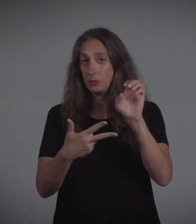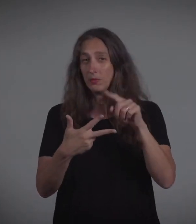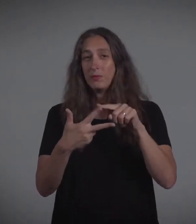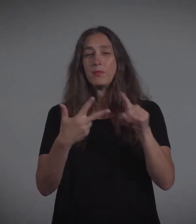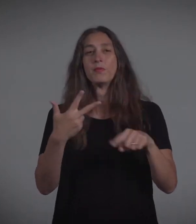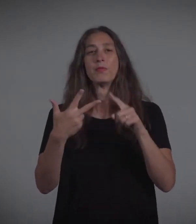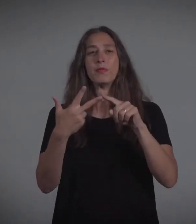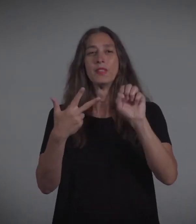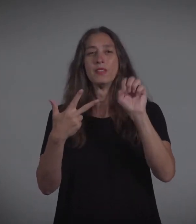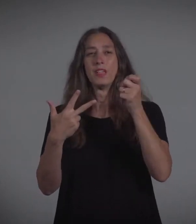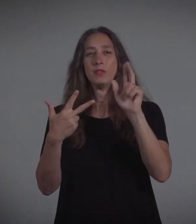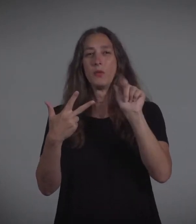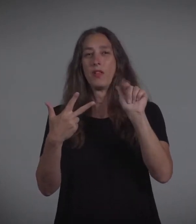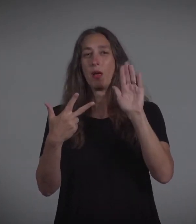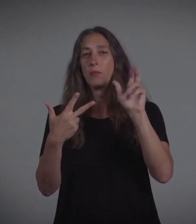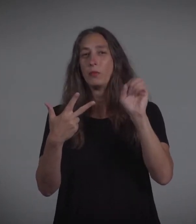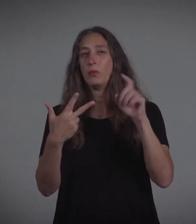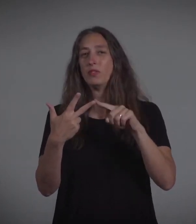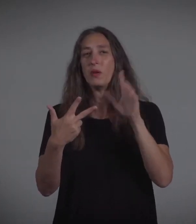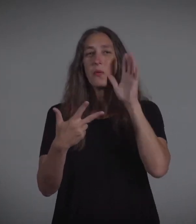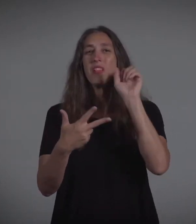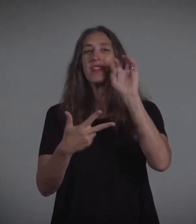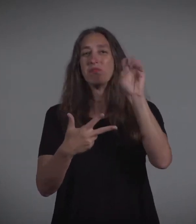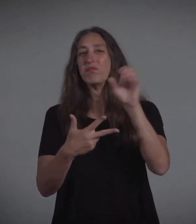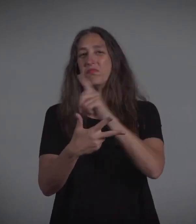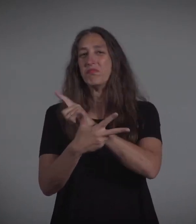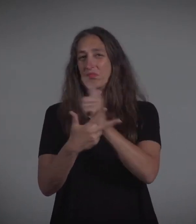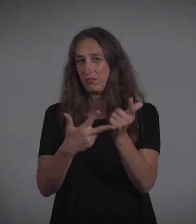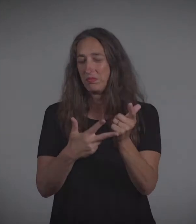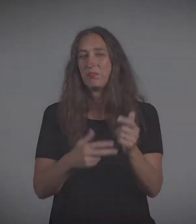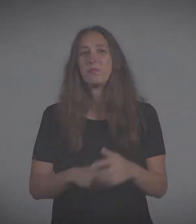emotional abuse, and sexual abuse. I'll explain all three.